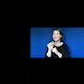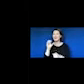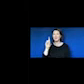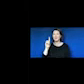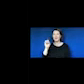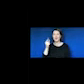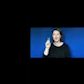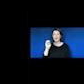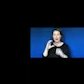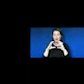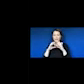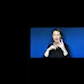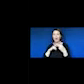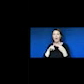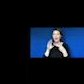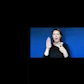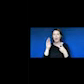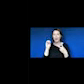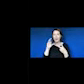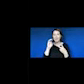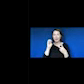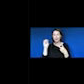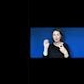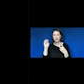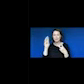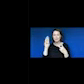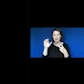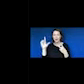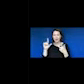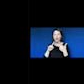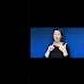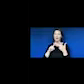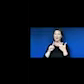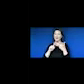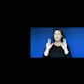basketball, anything you can name, he's even going to community events that are for sporting